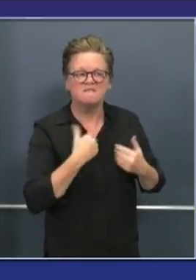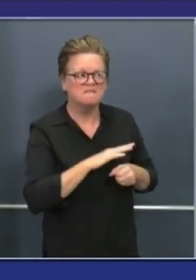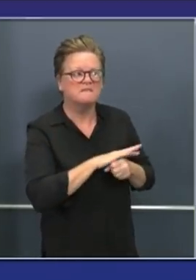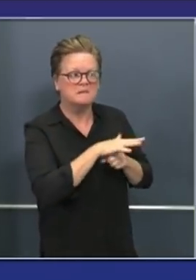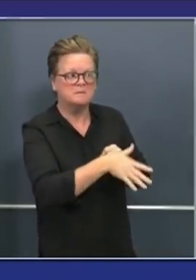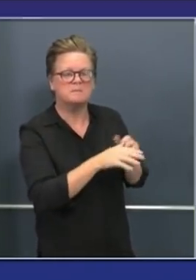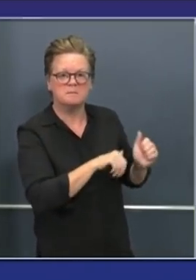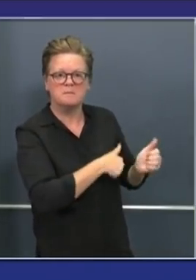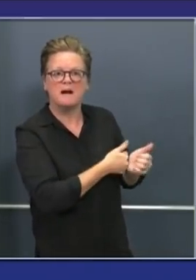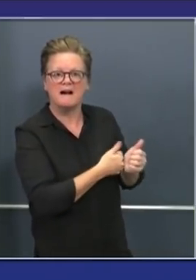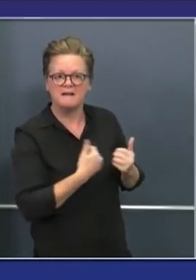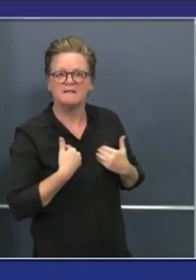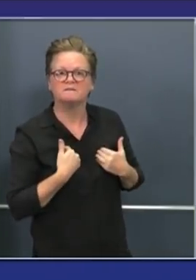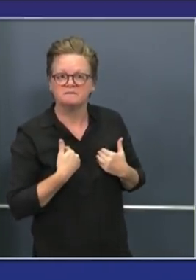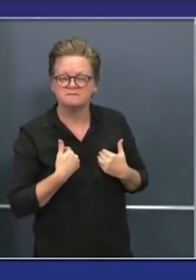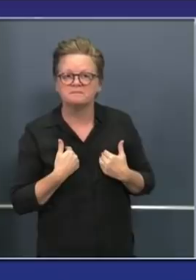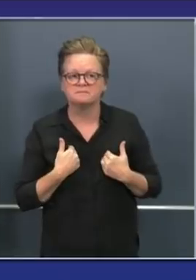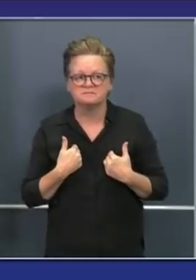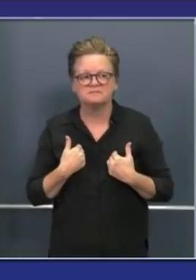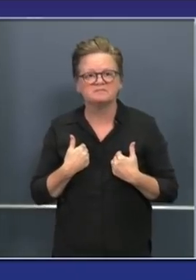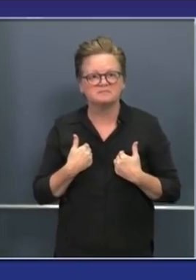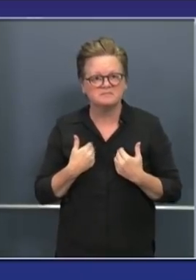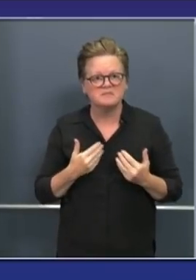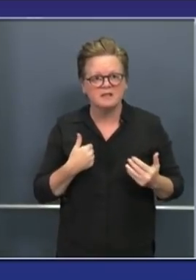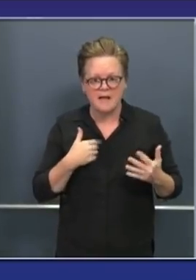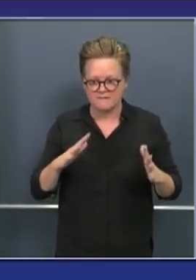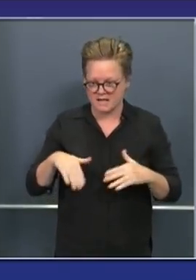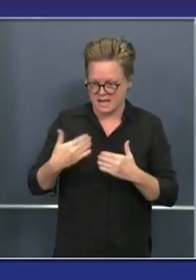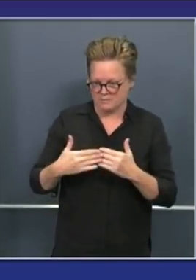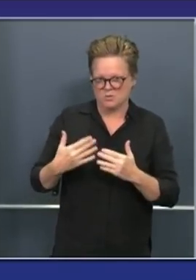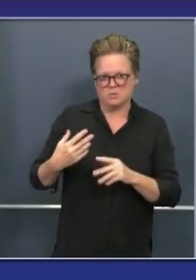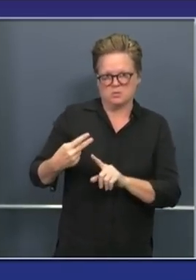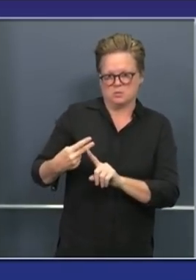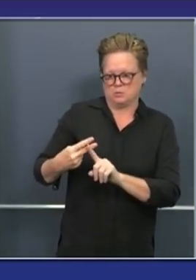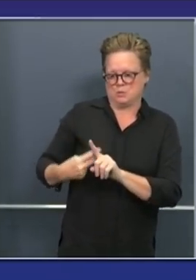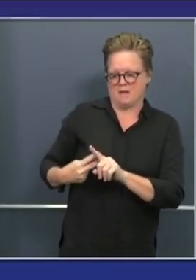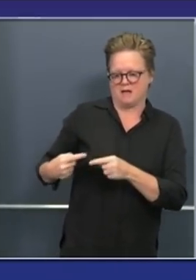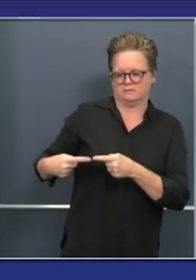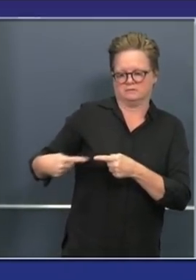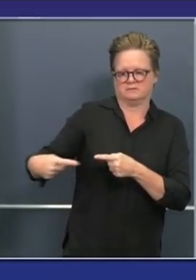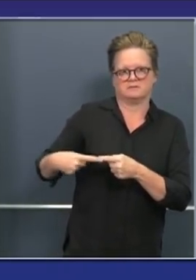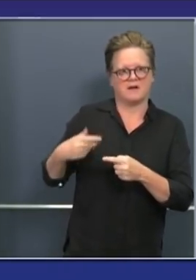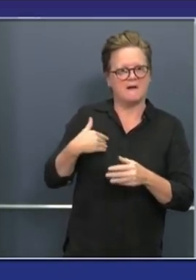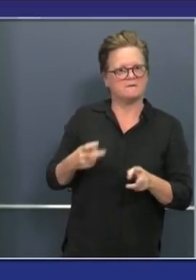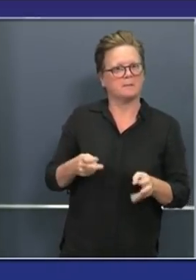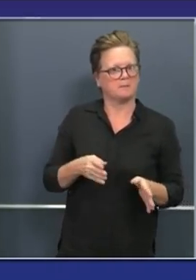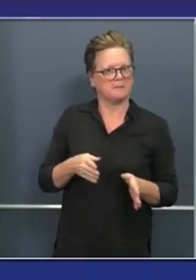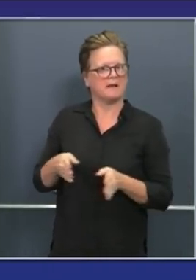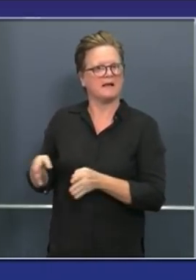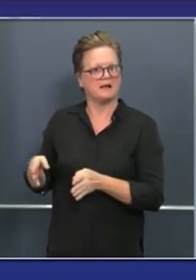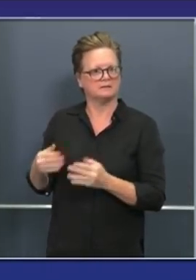AGAIN, BASED UPON THE WORK THAT WE HAVE DONE OVER THE LAST NUMBER OF MONTHS TO PREPARE TO